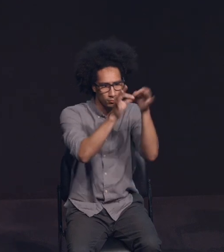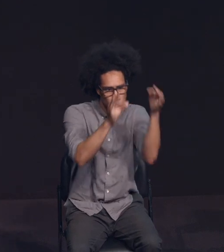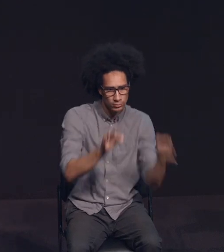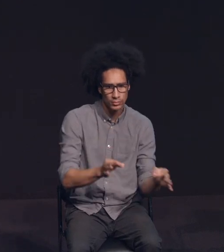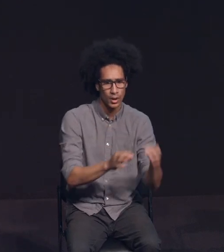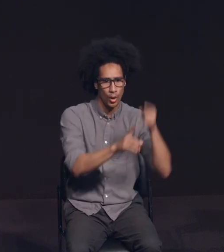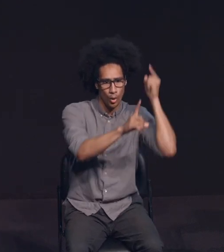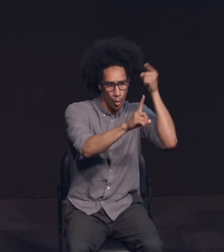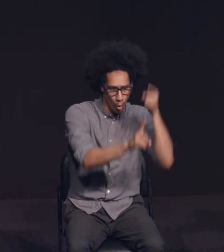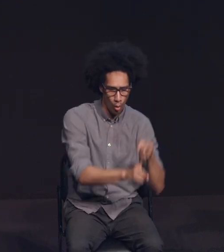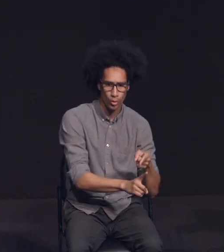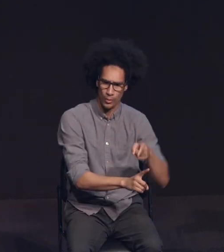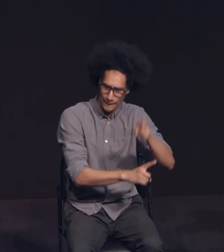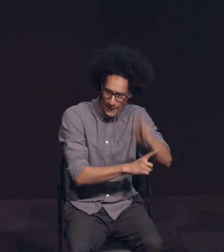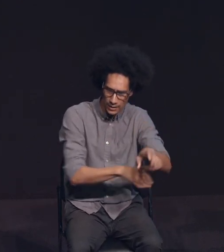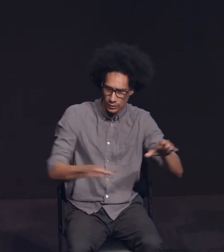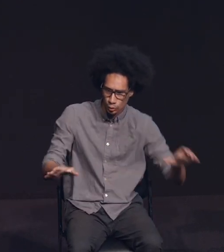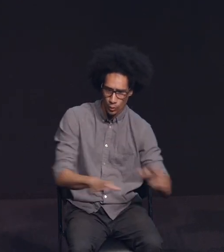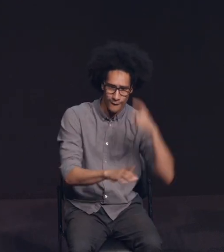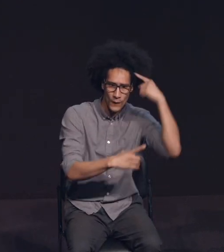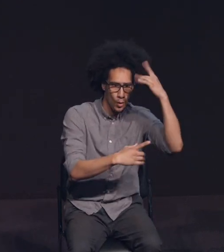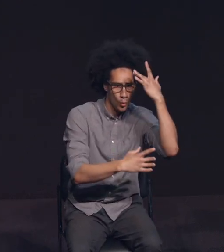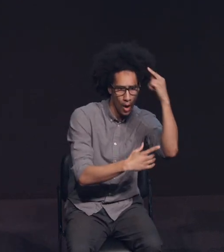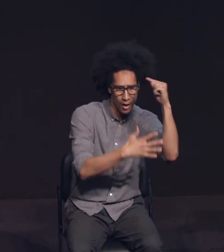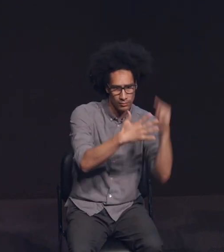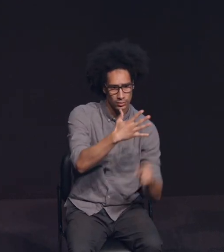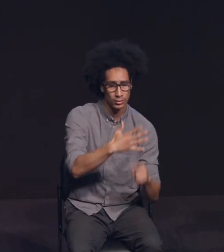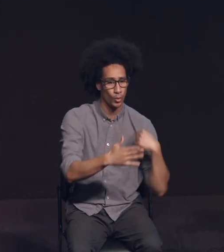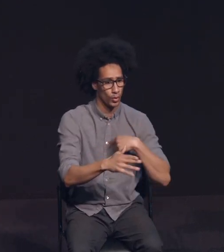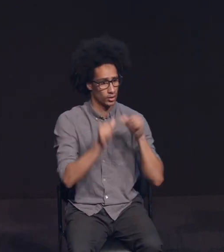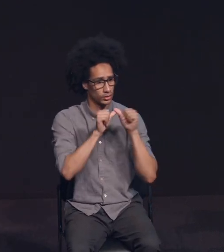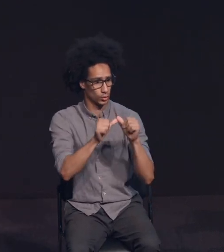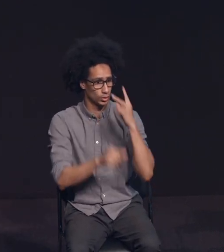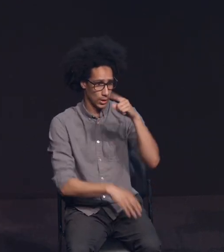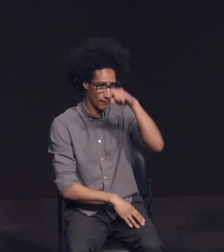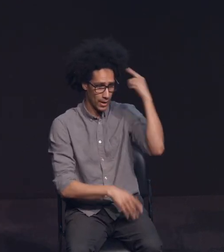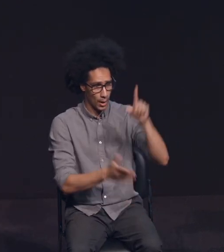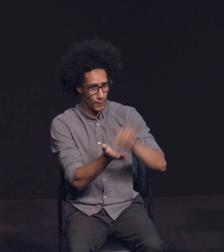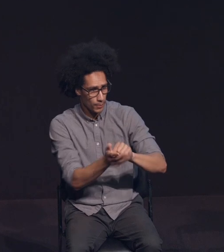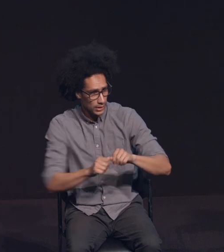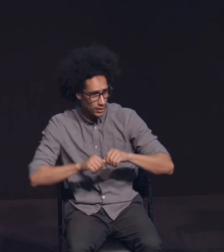And so we continue to see Black publications creating images,